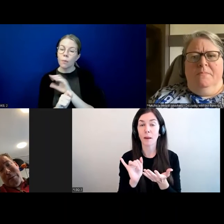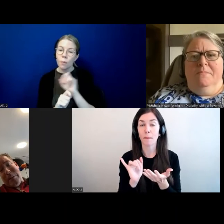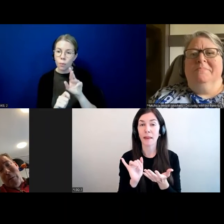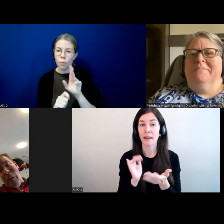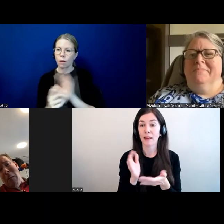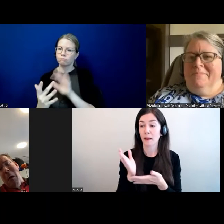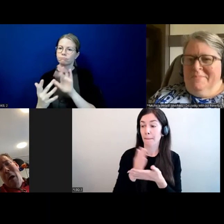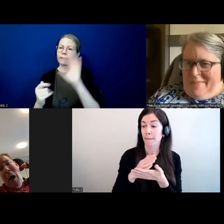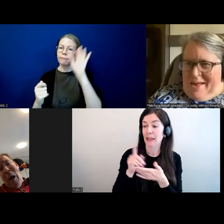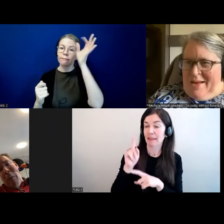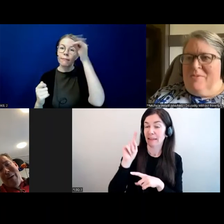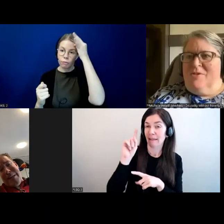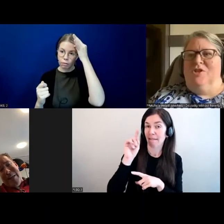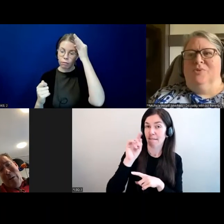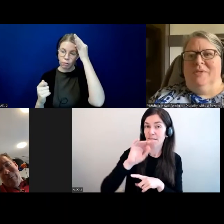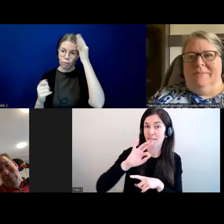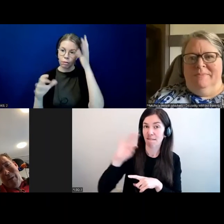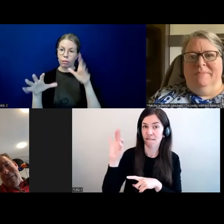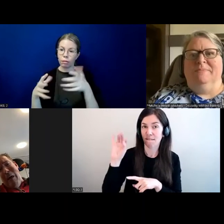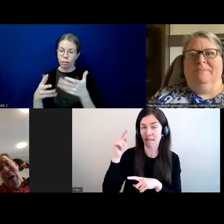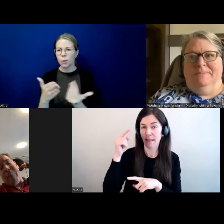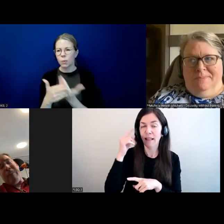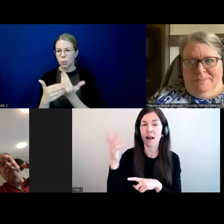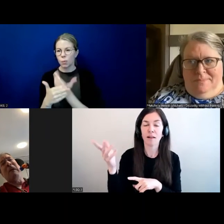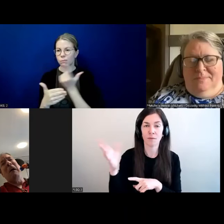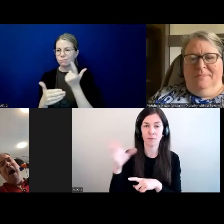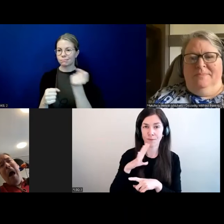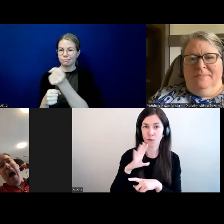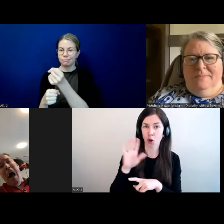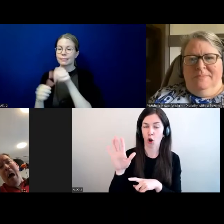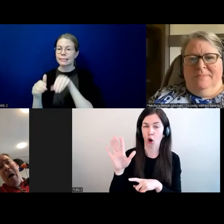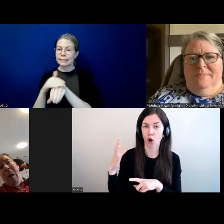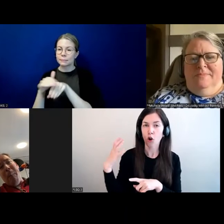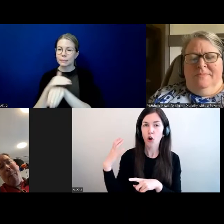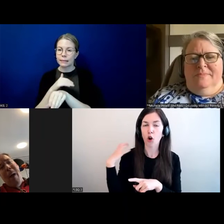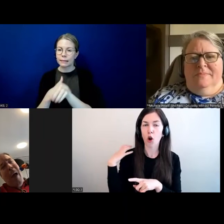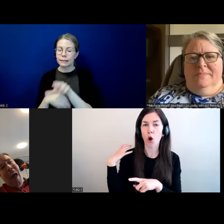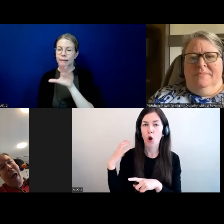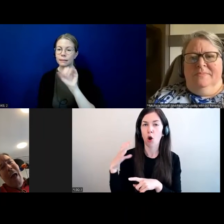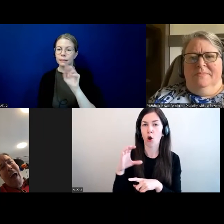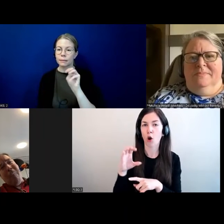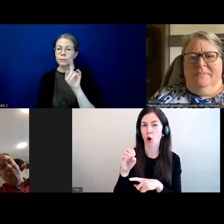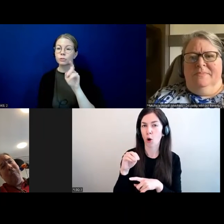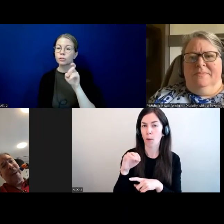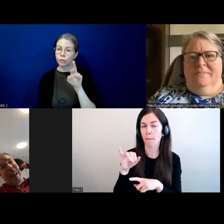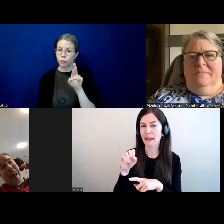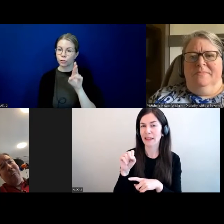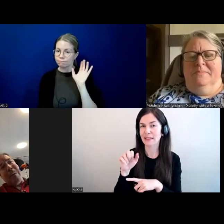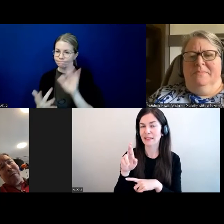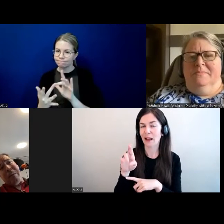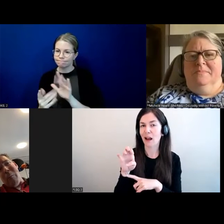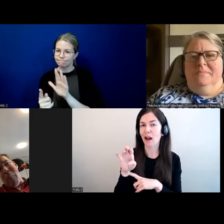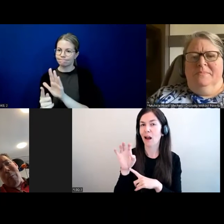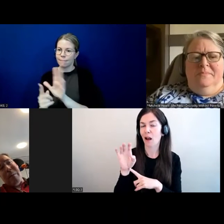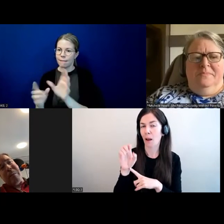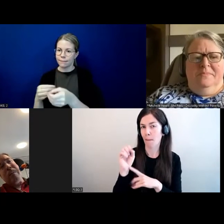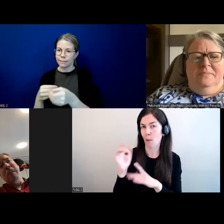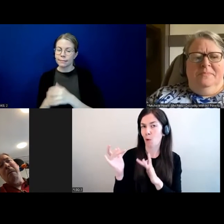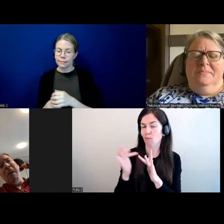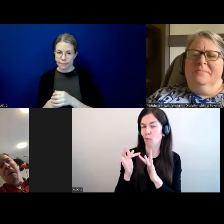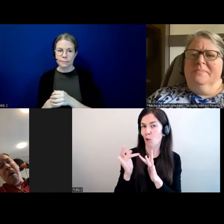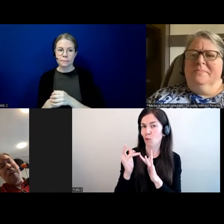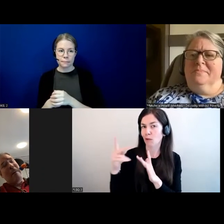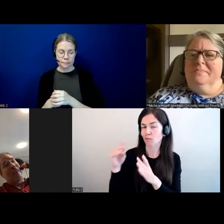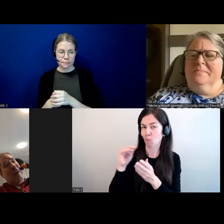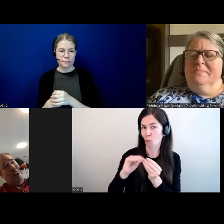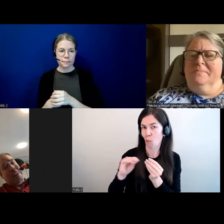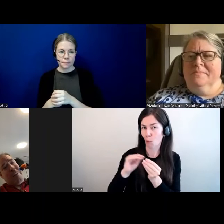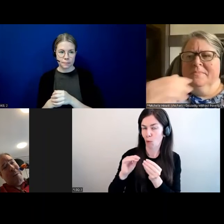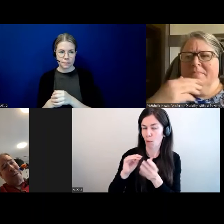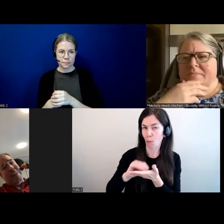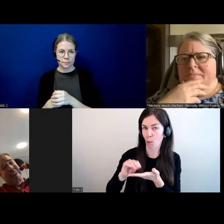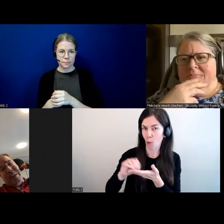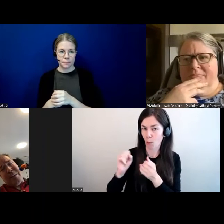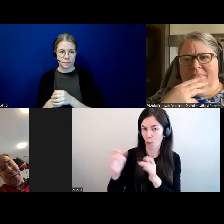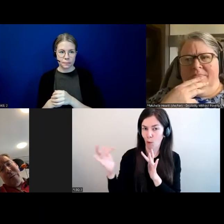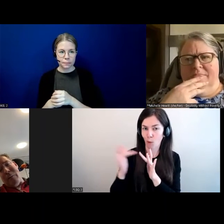COMMISSIONER. REACH OUT TO HIS OFFICE. HAVE HIM CONNECT WITH THE JURISDICTIONS. >>